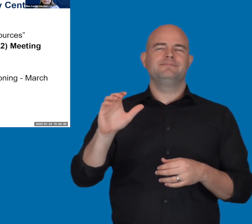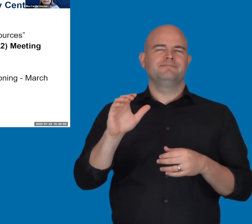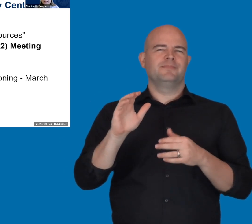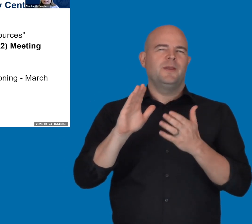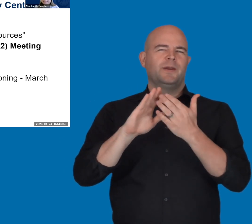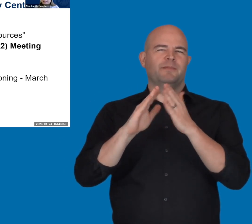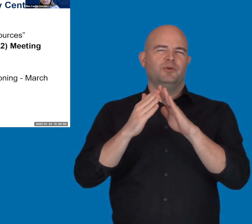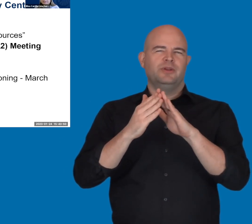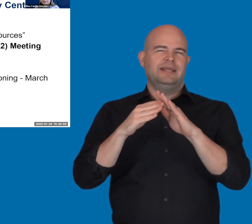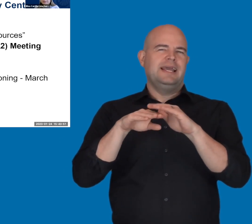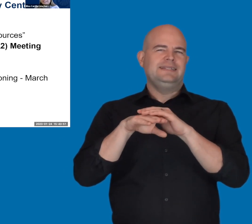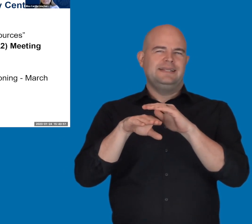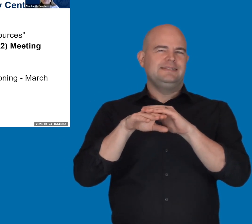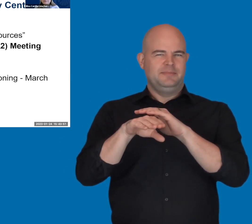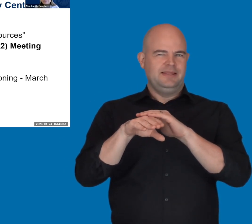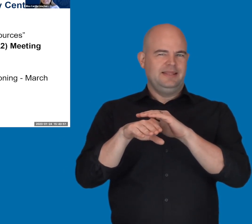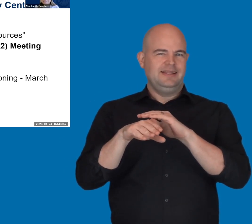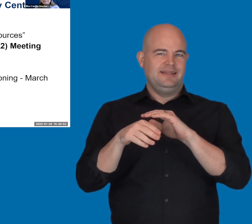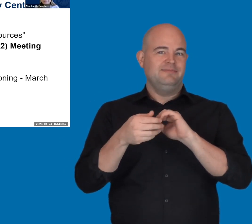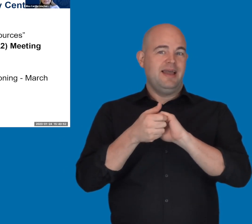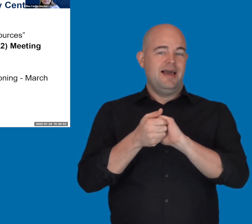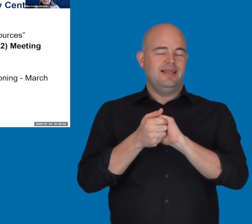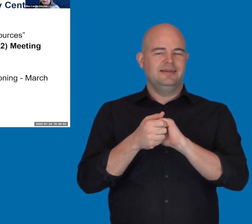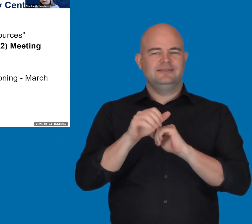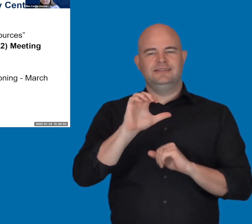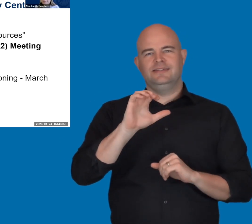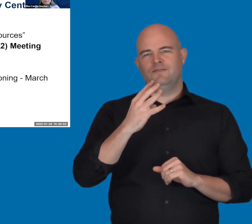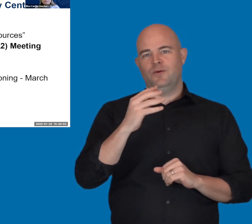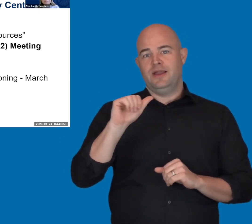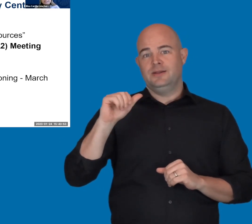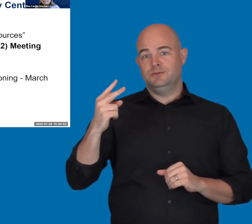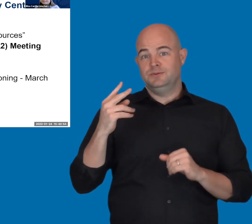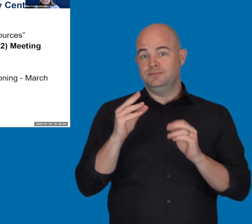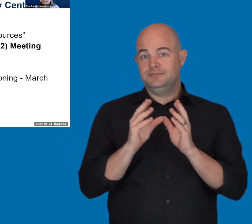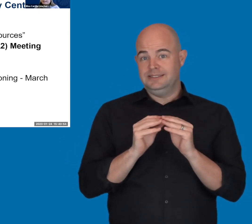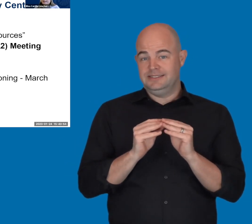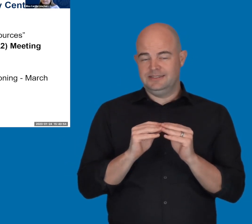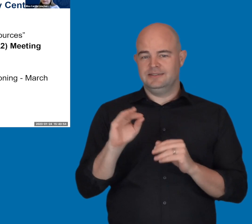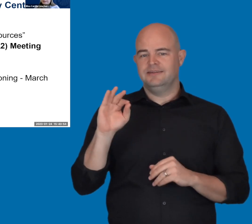And while we've got some things that I didn't know,